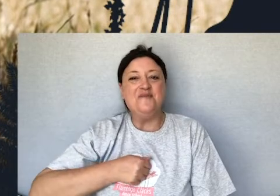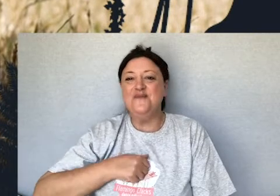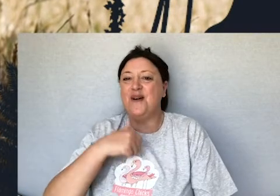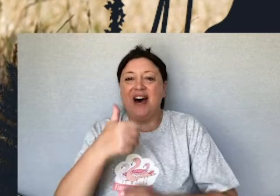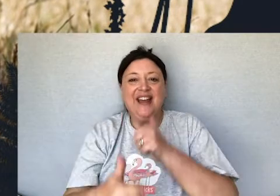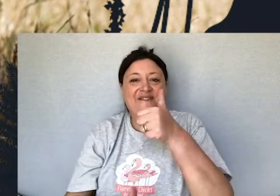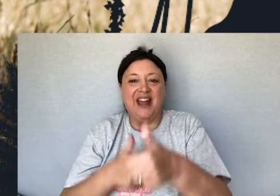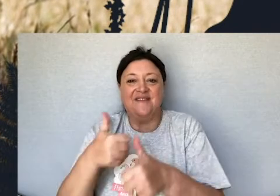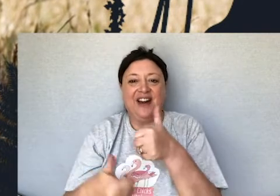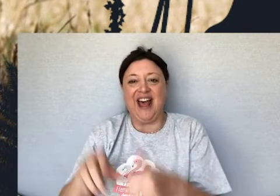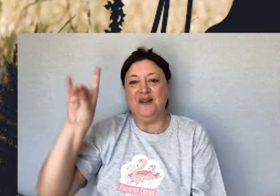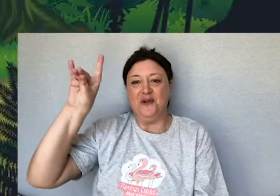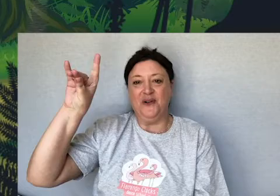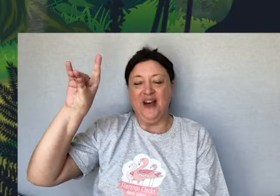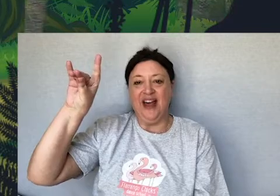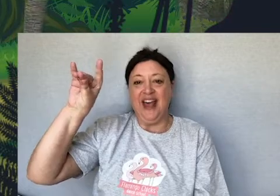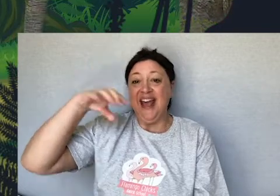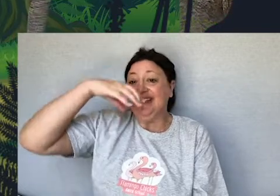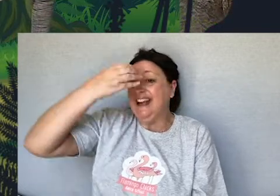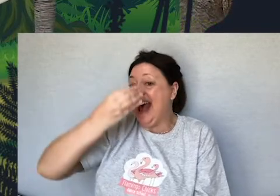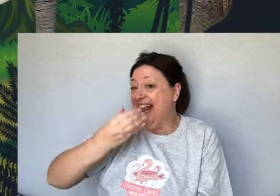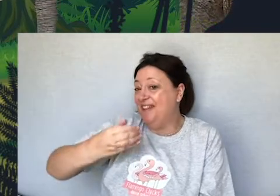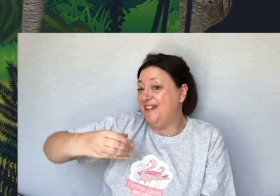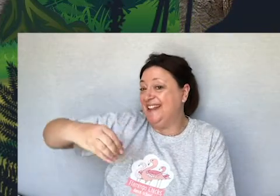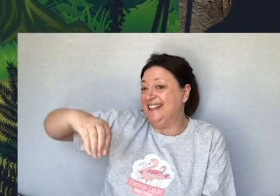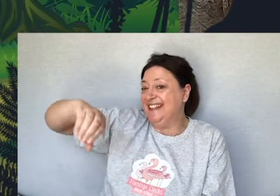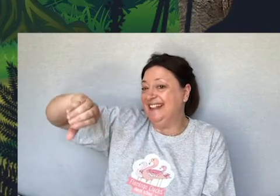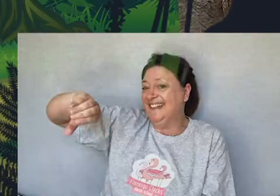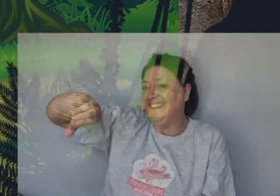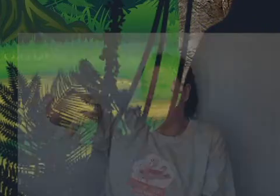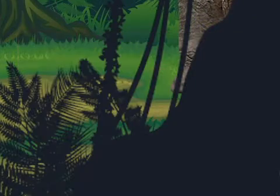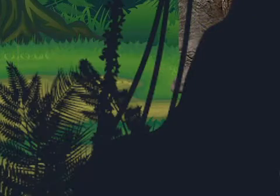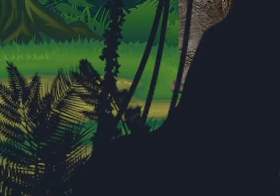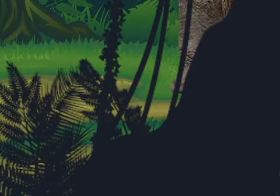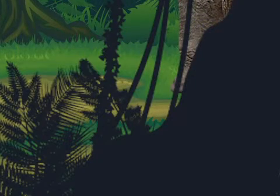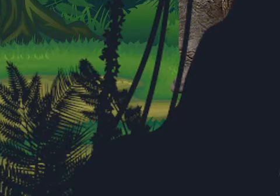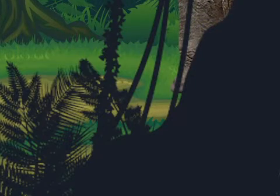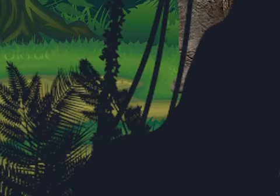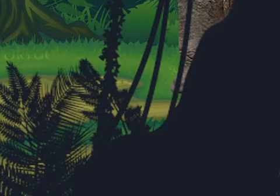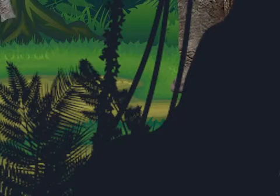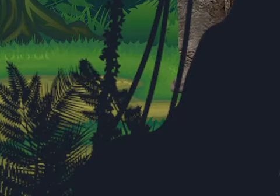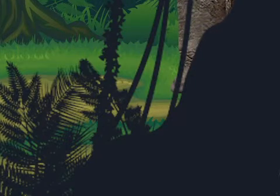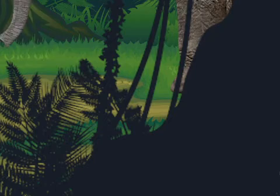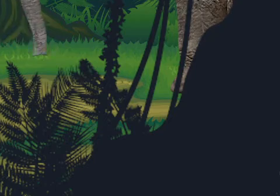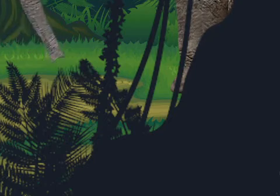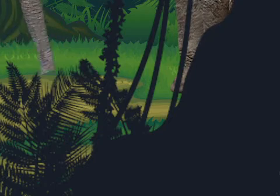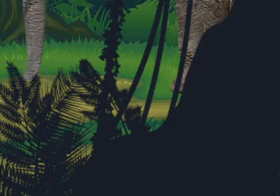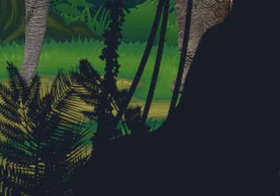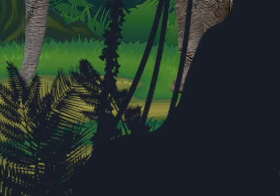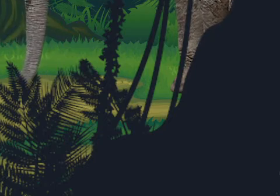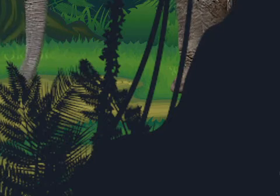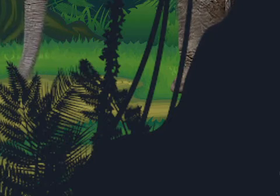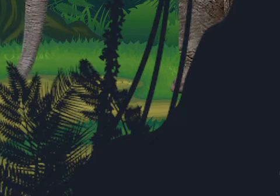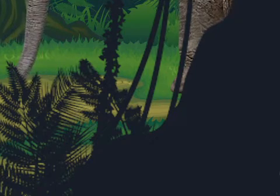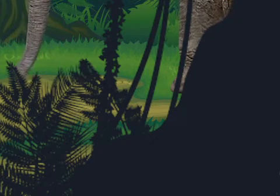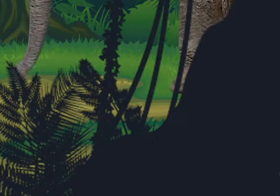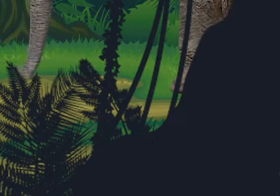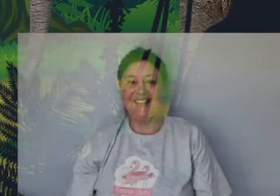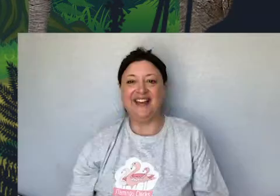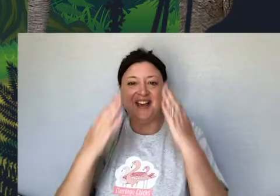favourite animal is an elephant. With a lovely long trunk. So now I want to see you show